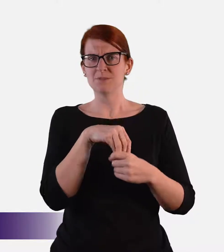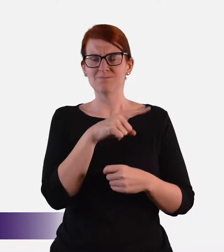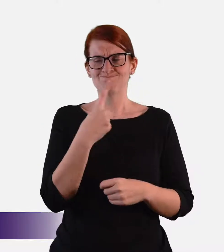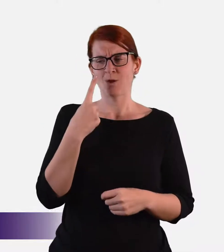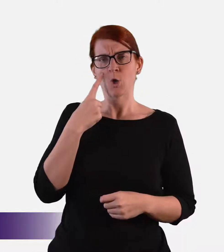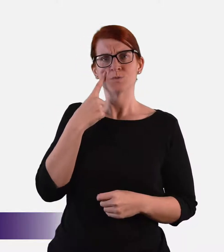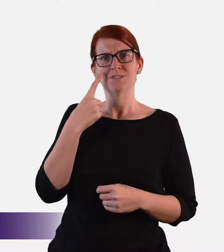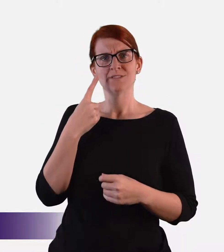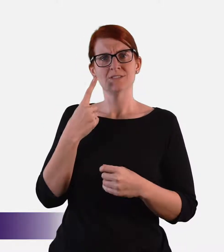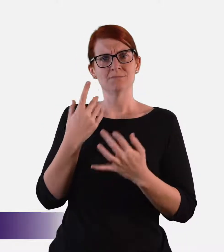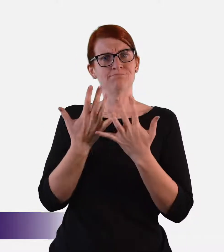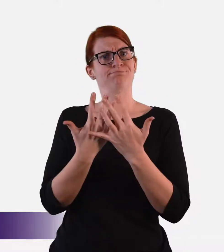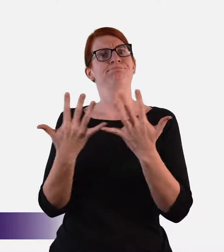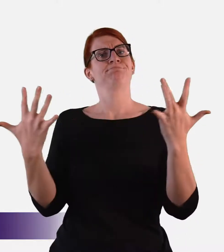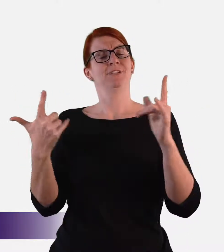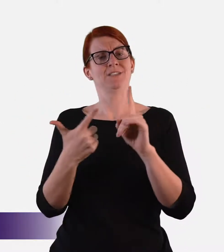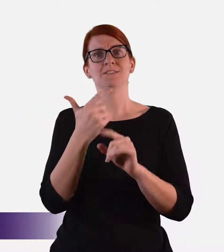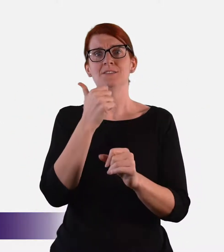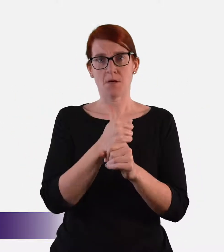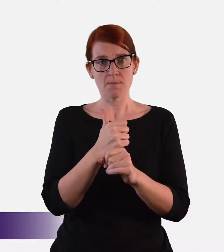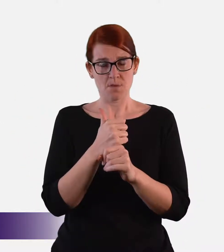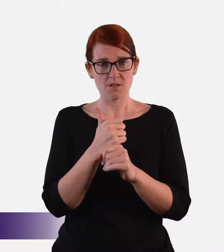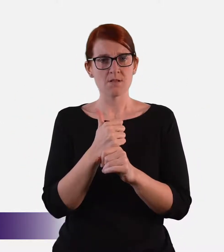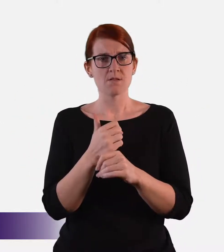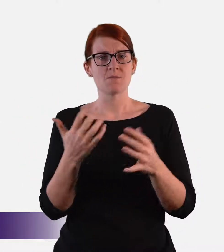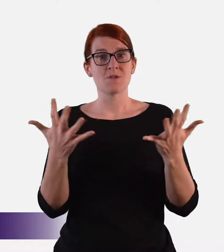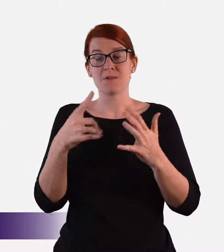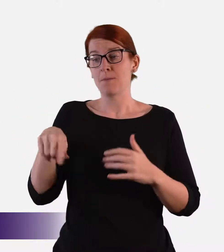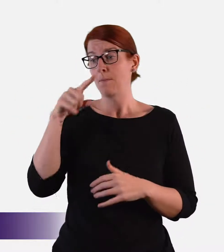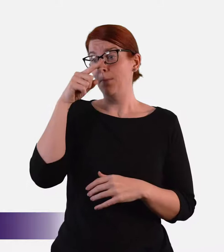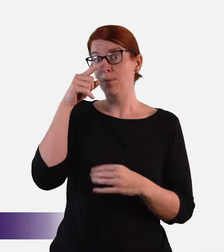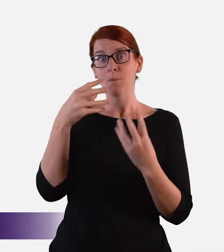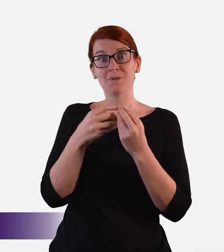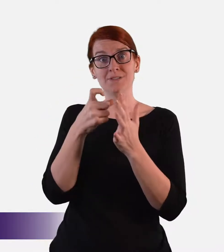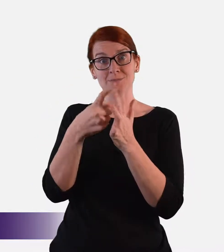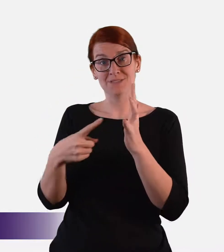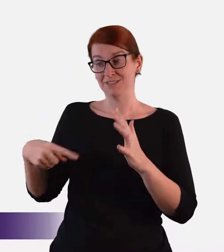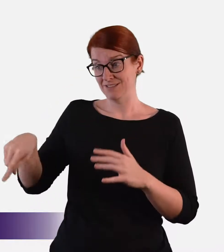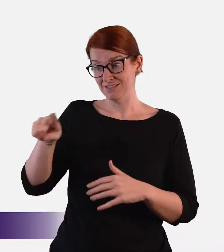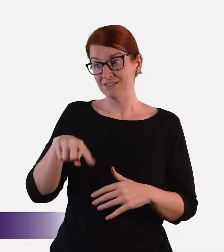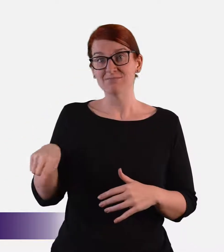who identified numerous examples where people with disability had been -